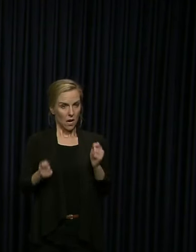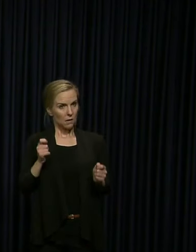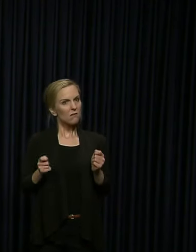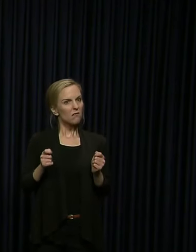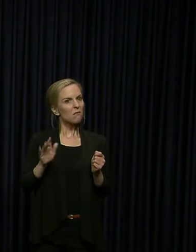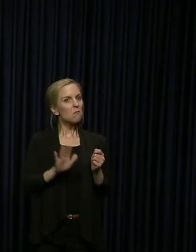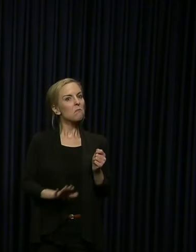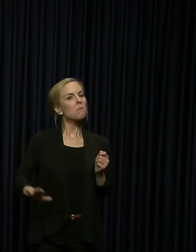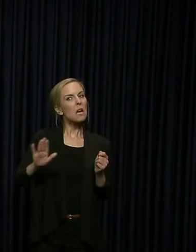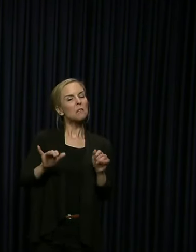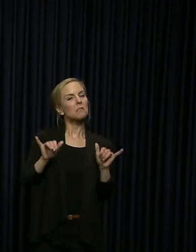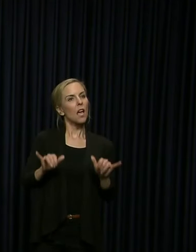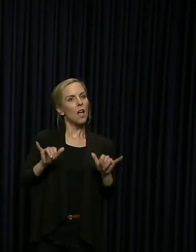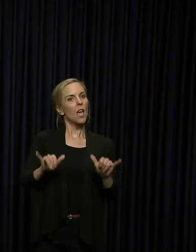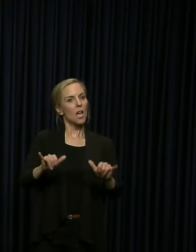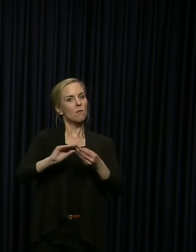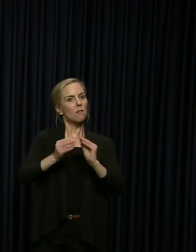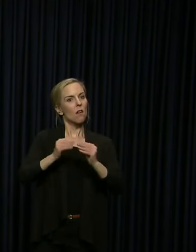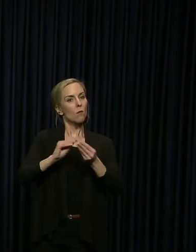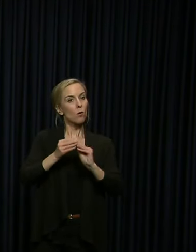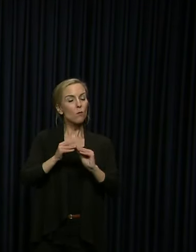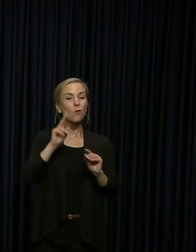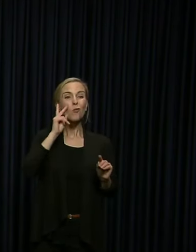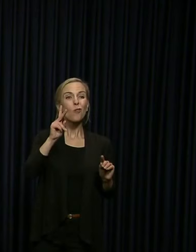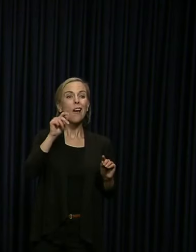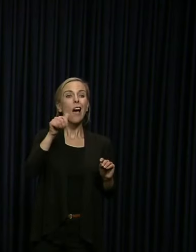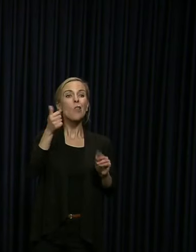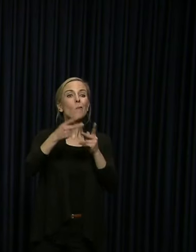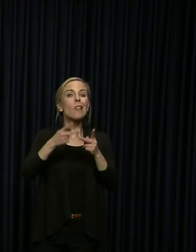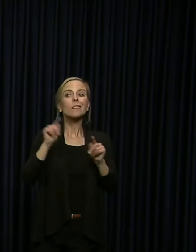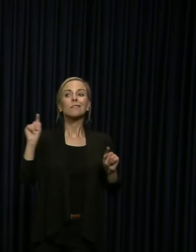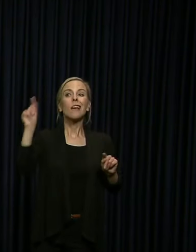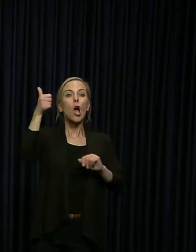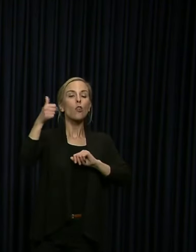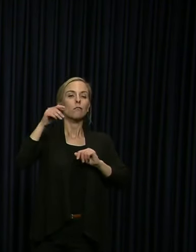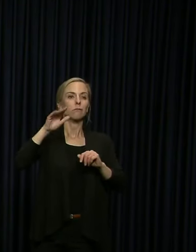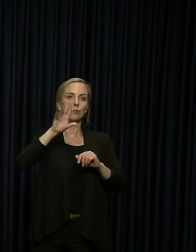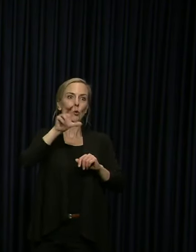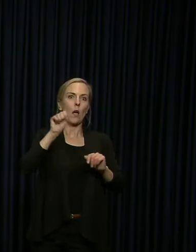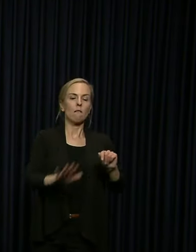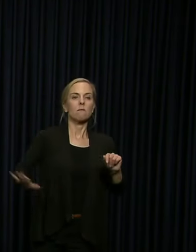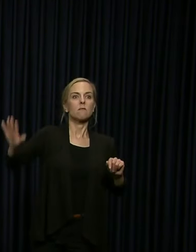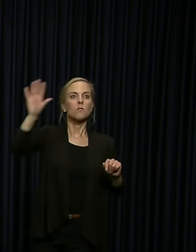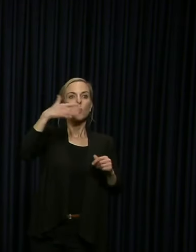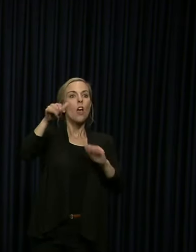THERE ARE A COUPLE OF COUNTIES IN THERE THAT THIS WOULD HAVE BEEN THEIR FIRST POSITIVE TEST